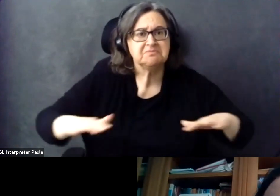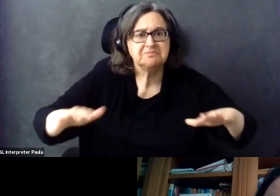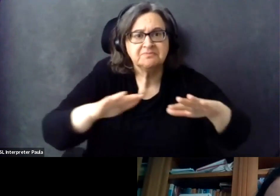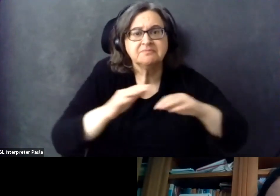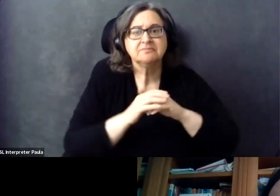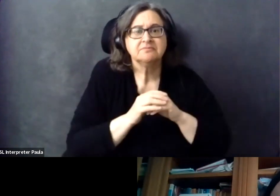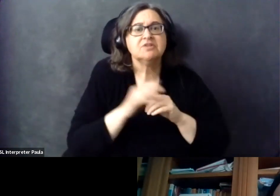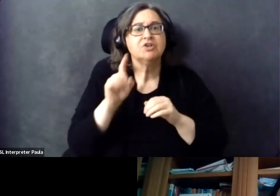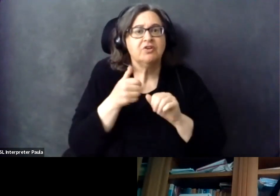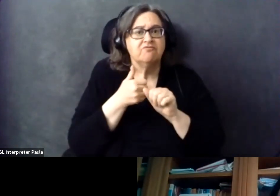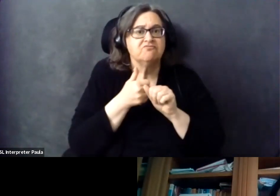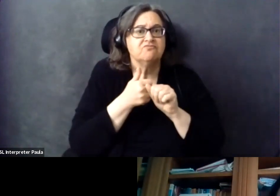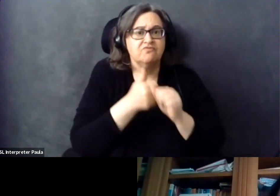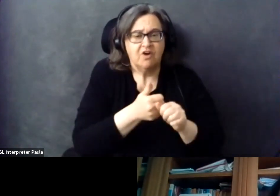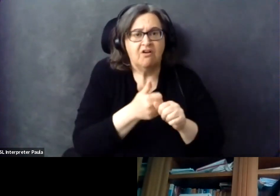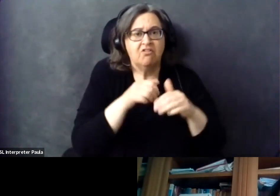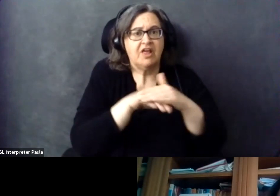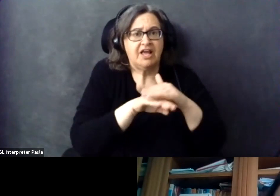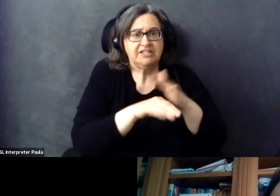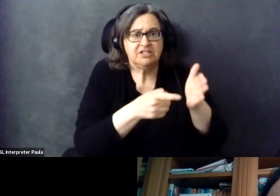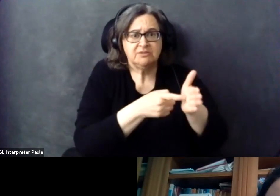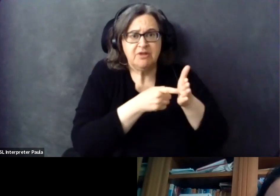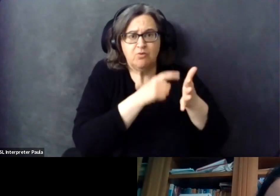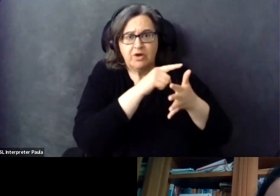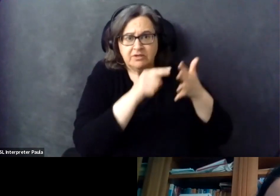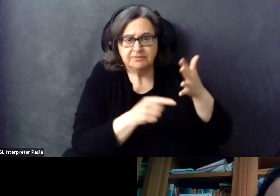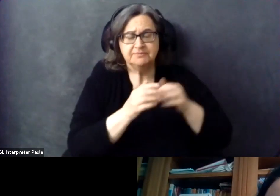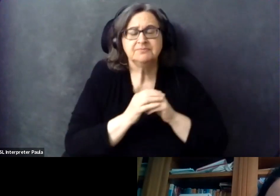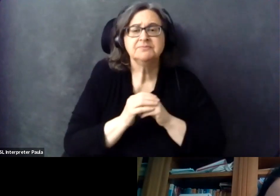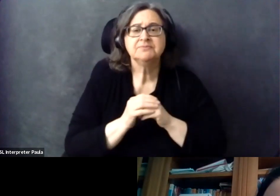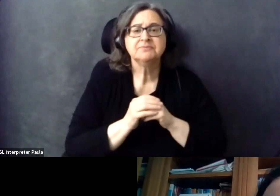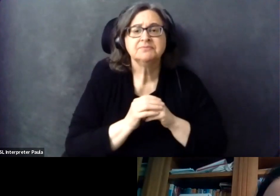s to place products in the market to deliver